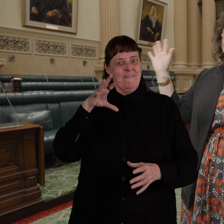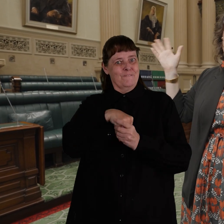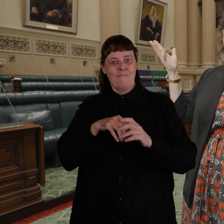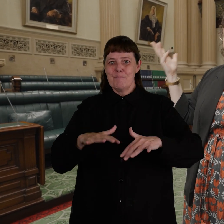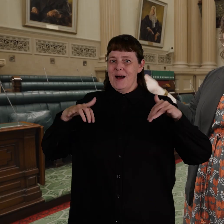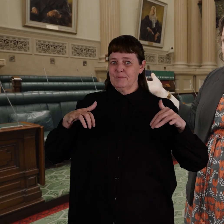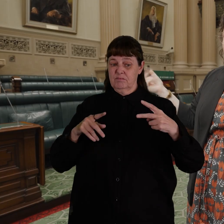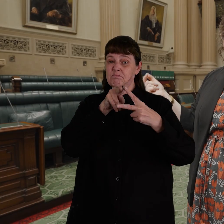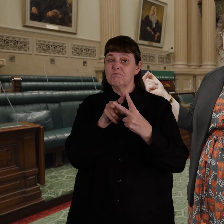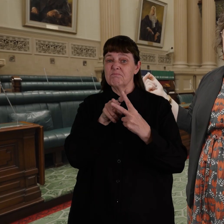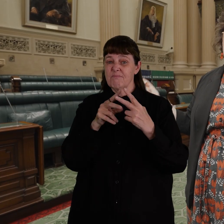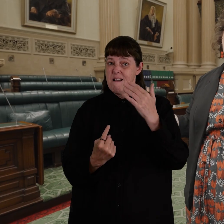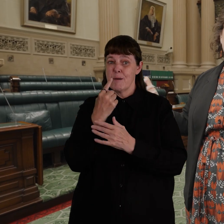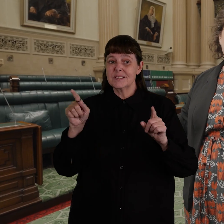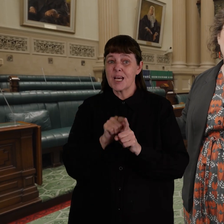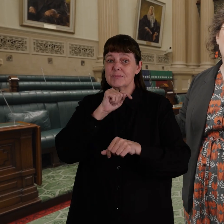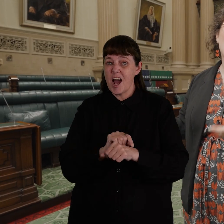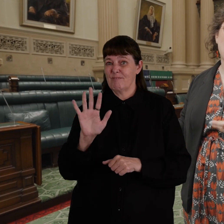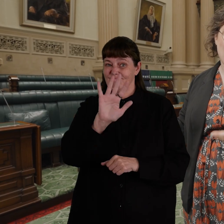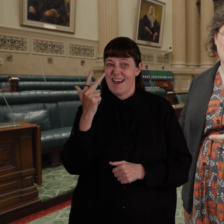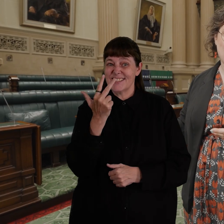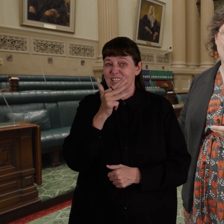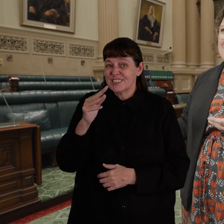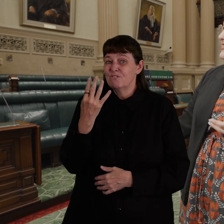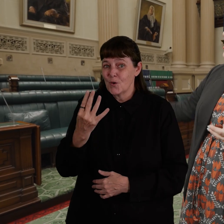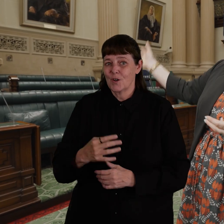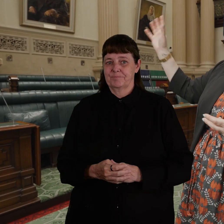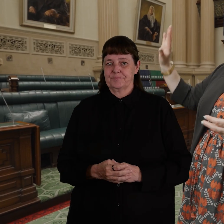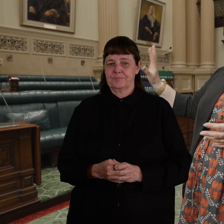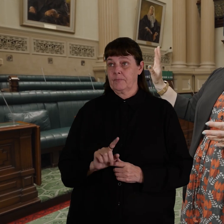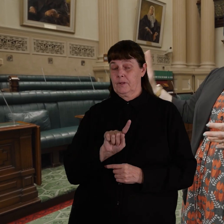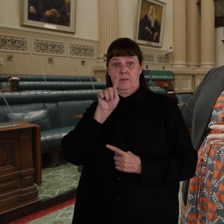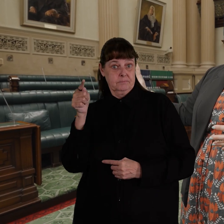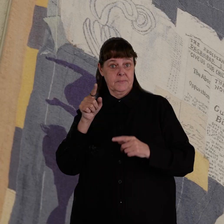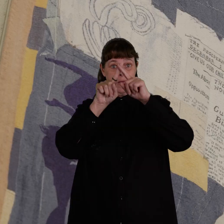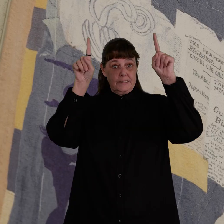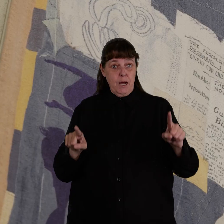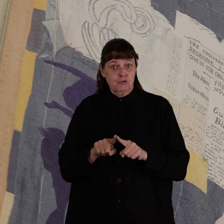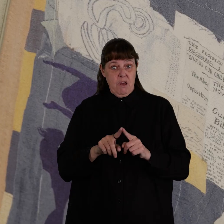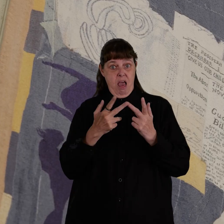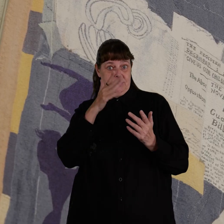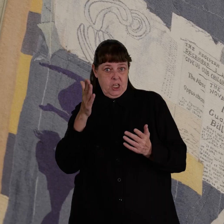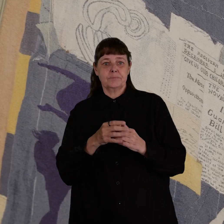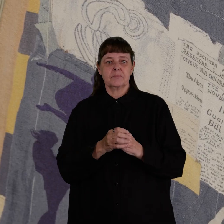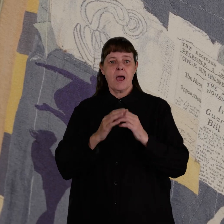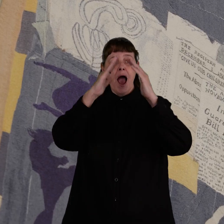We got the tapestries in 1994 to commemorate 100 years, and this one showcases 100 years of women's